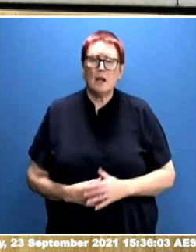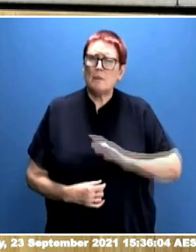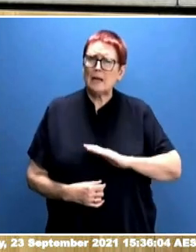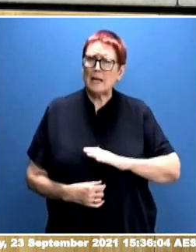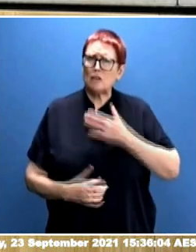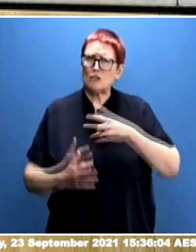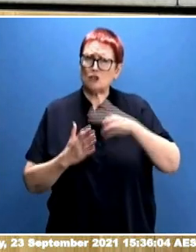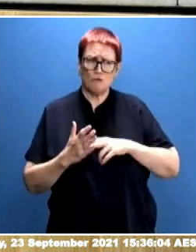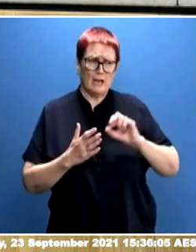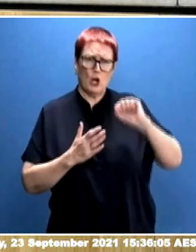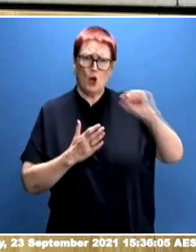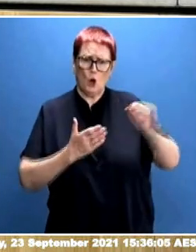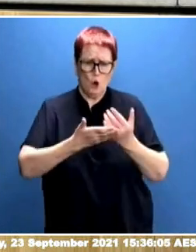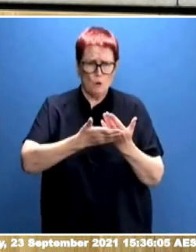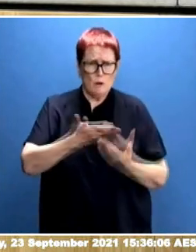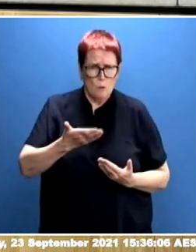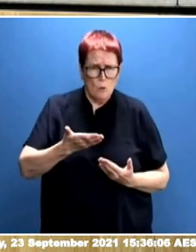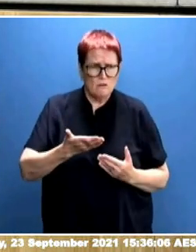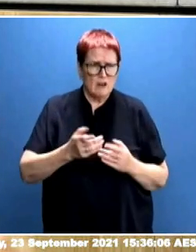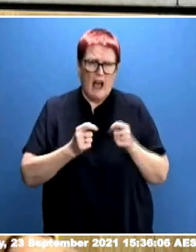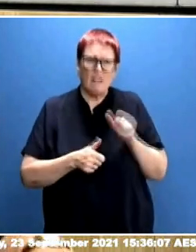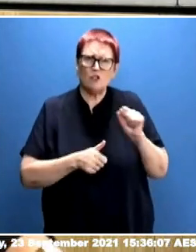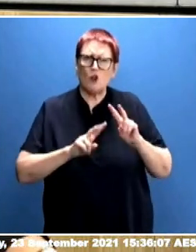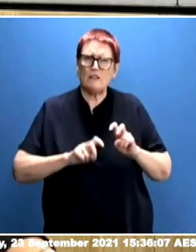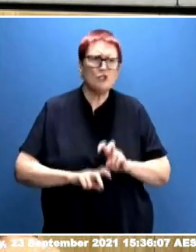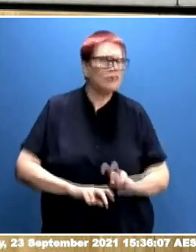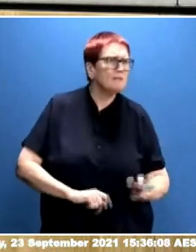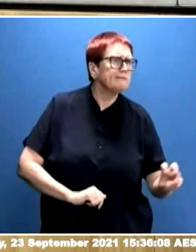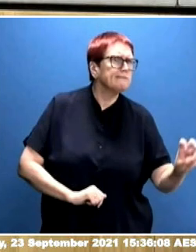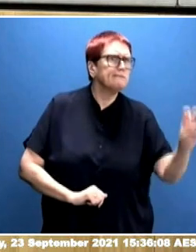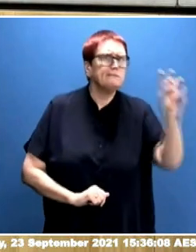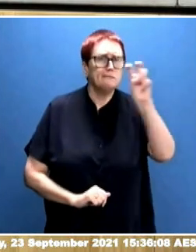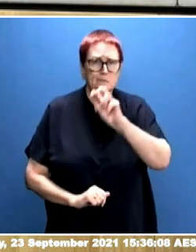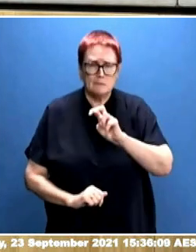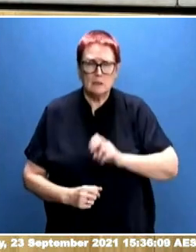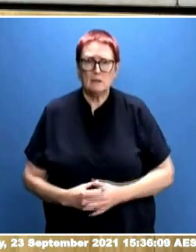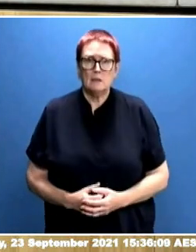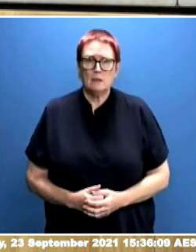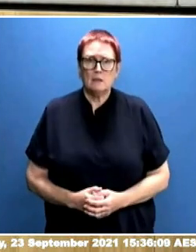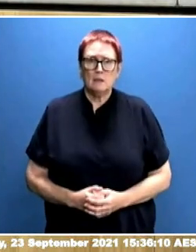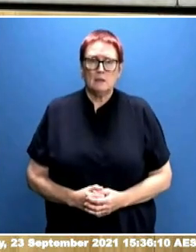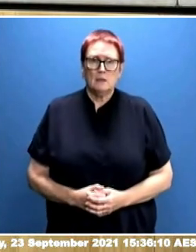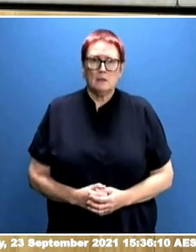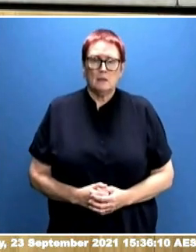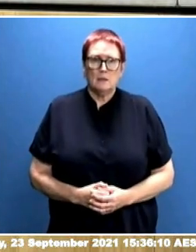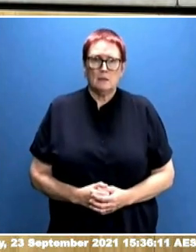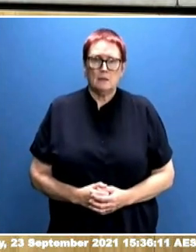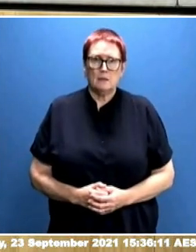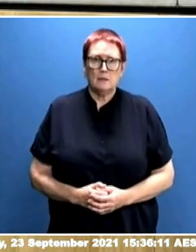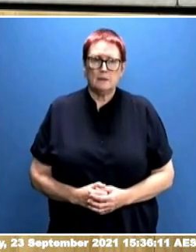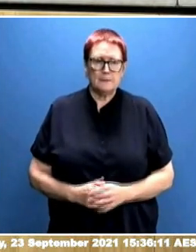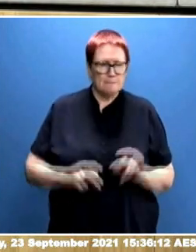created as a result of the Fellowship, just looking at children with complex